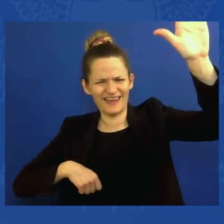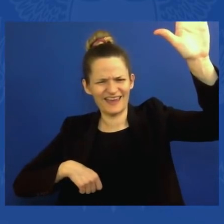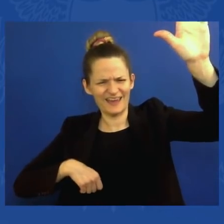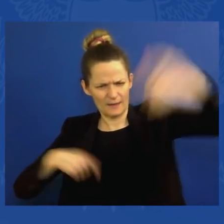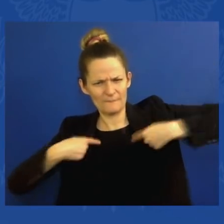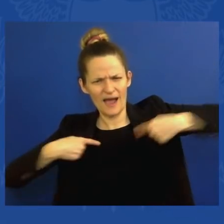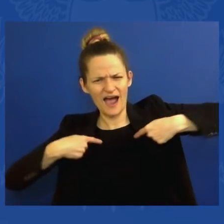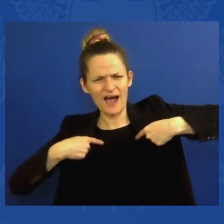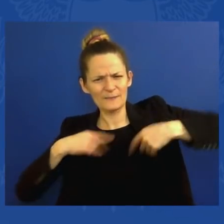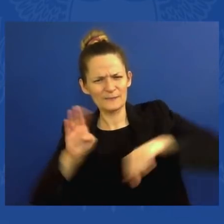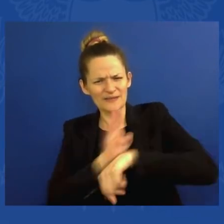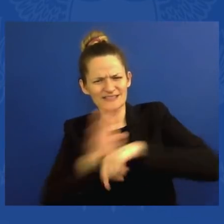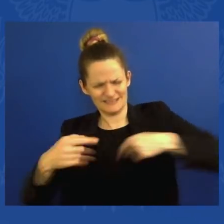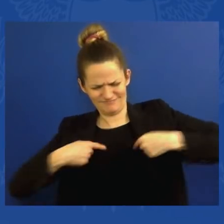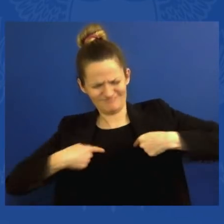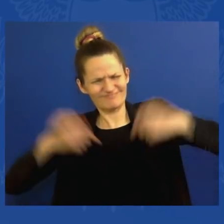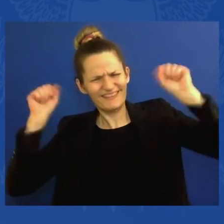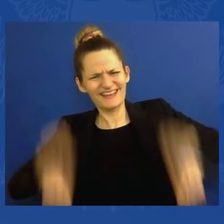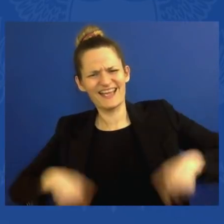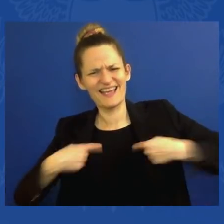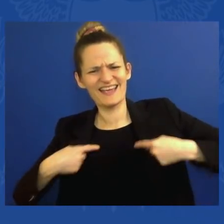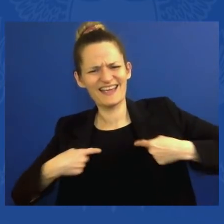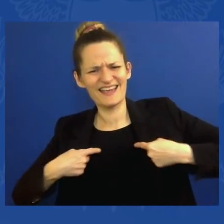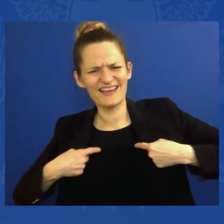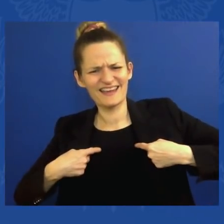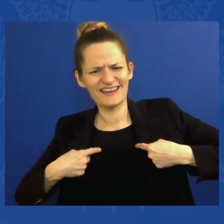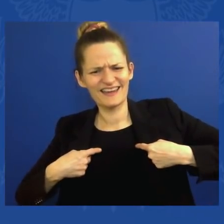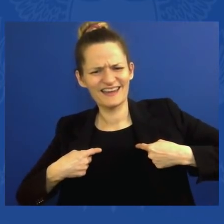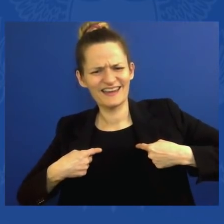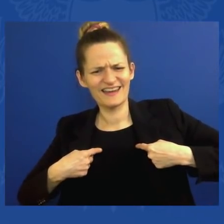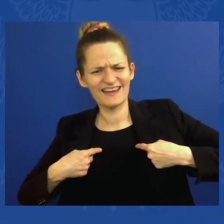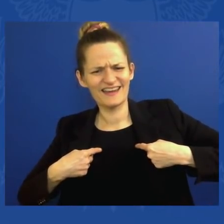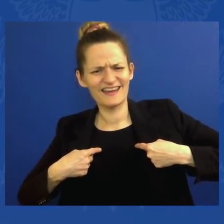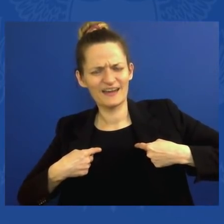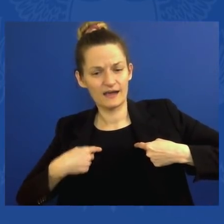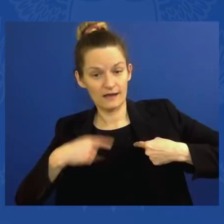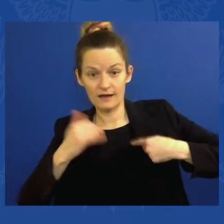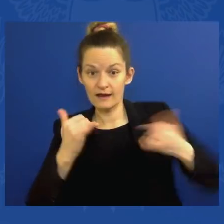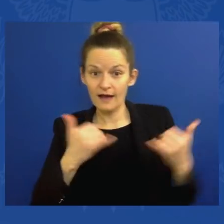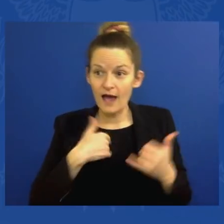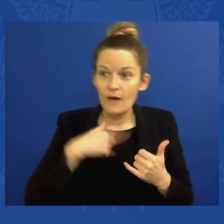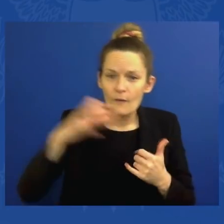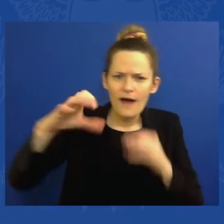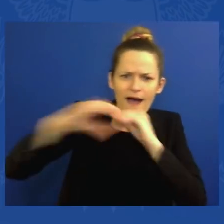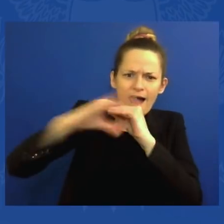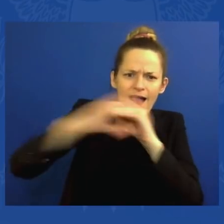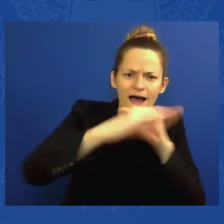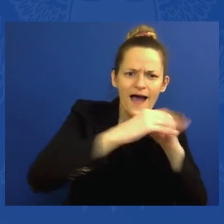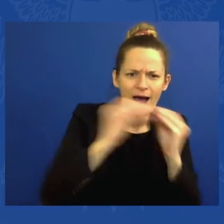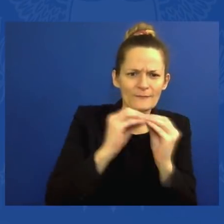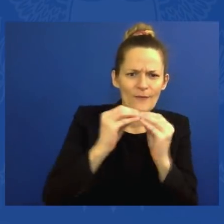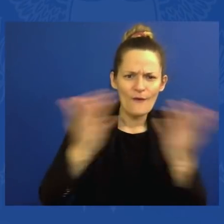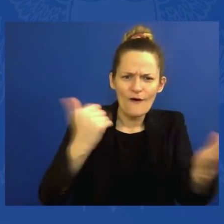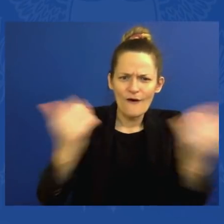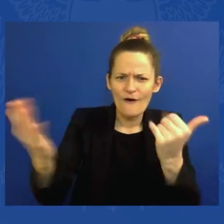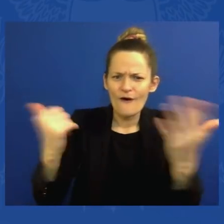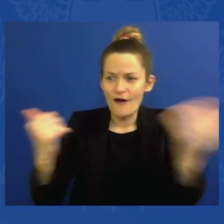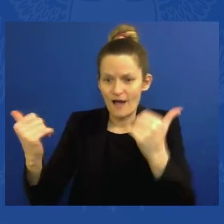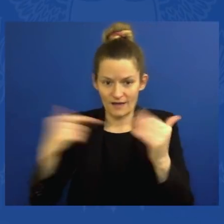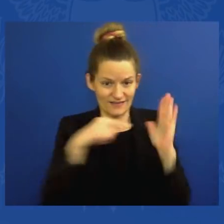I'm announcing the biggest change in the Buy American Act in 70 years. Right now, if you're manufacturing a product